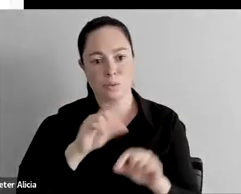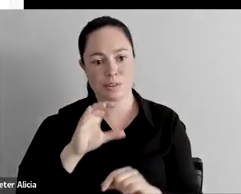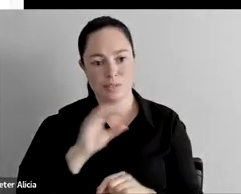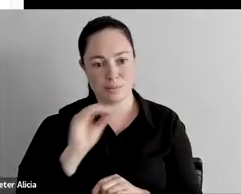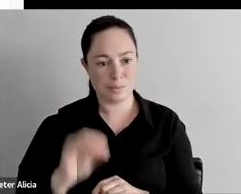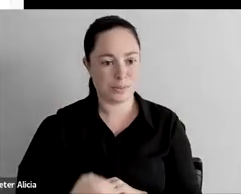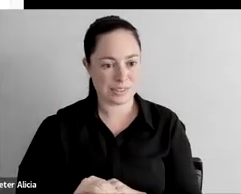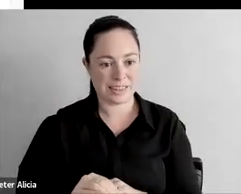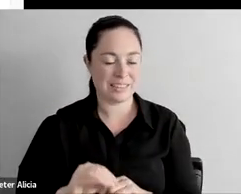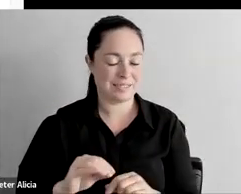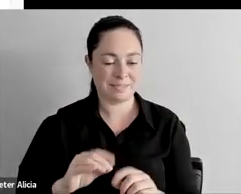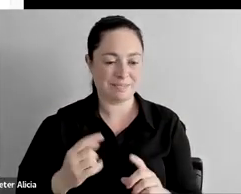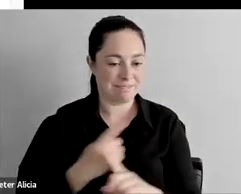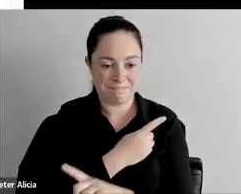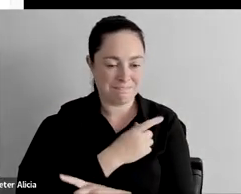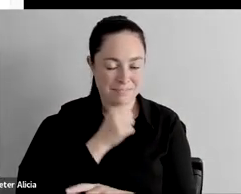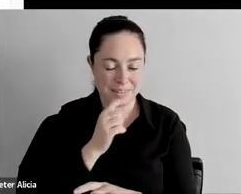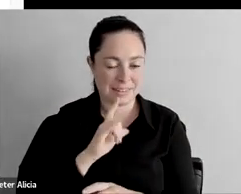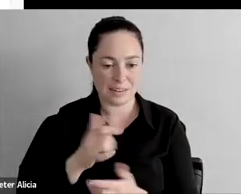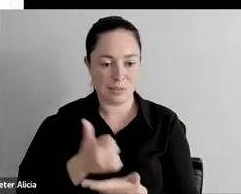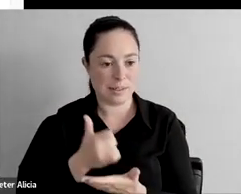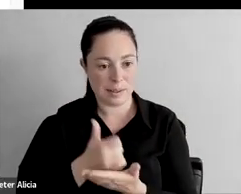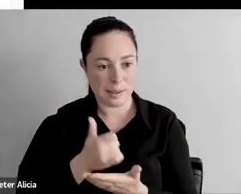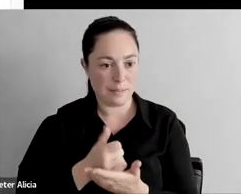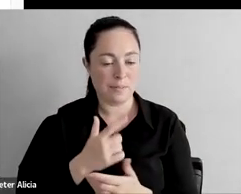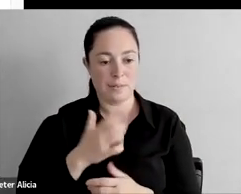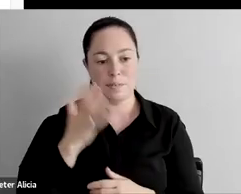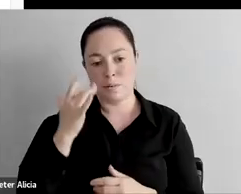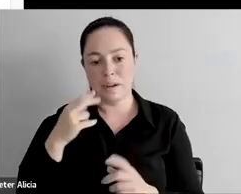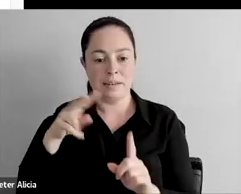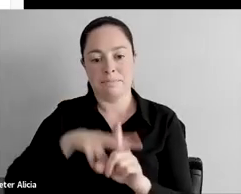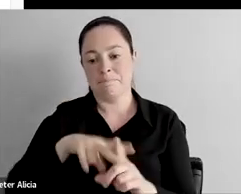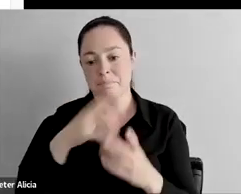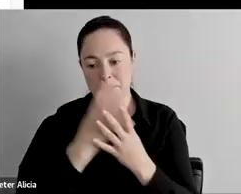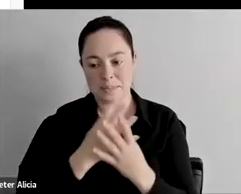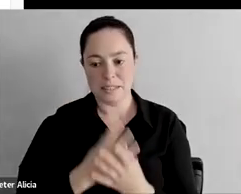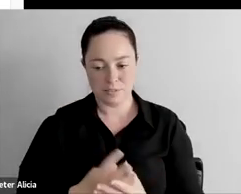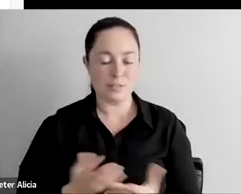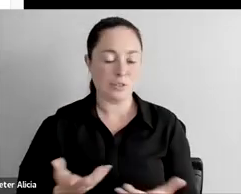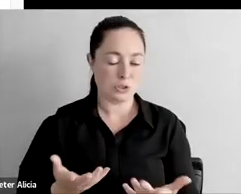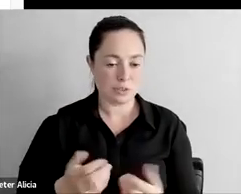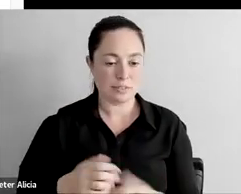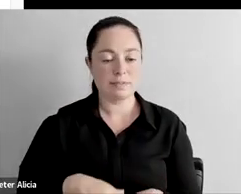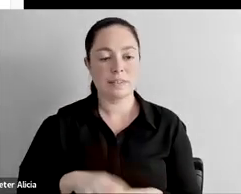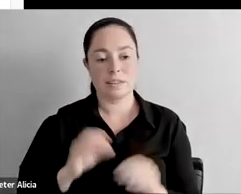helpful since they were showing the percentage of HCBS versus institutional LTSS. Now they